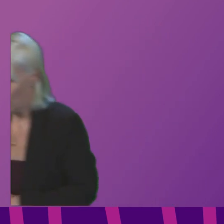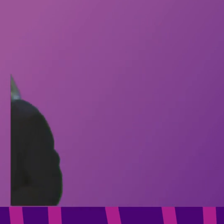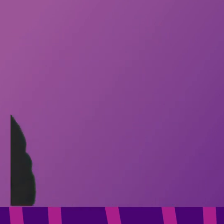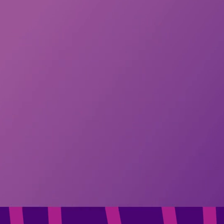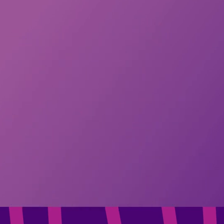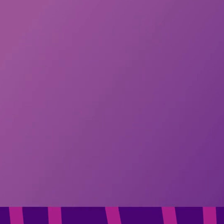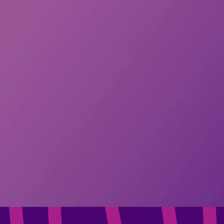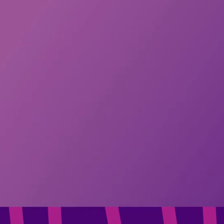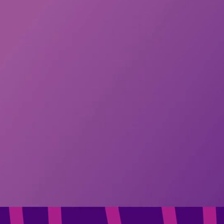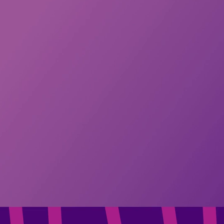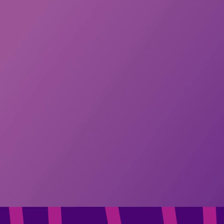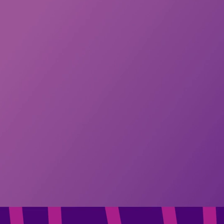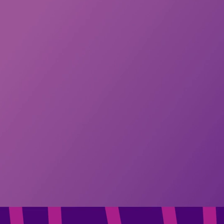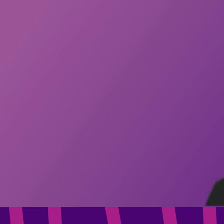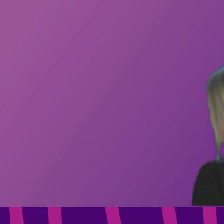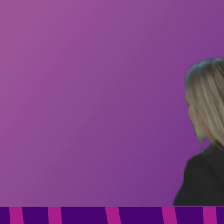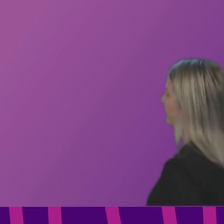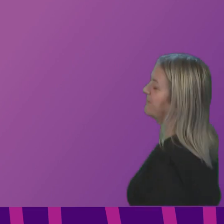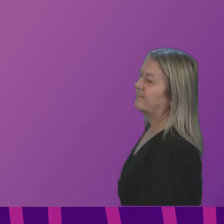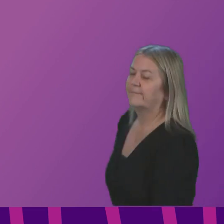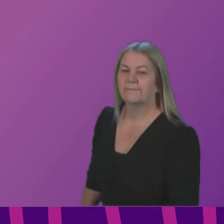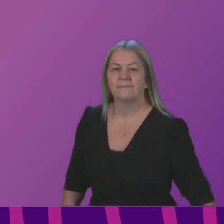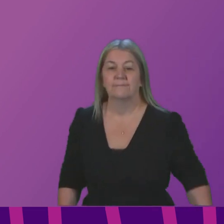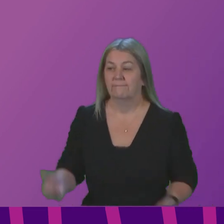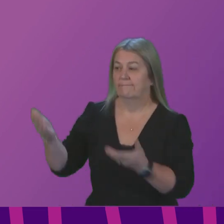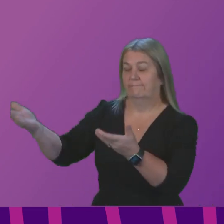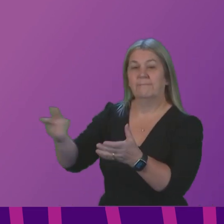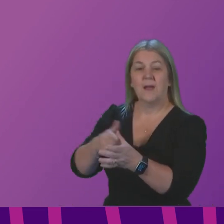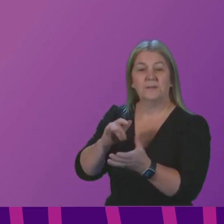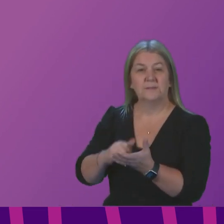I have repeatedly come to the chamber to raise tragedy after tragedy at the Queen Elizabeth